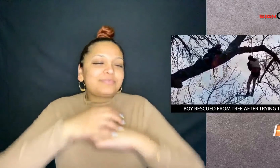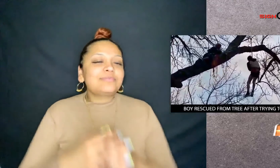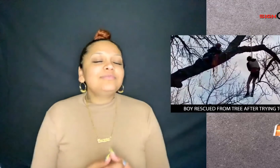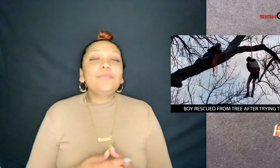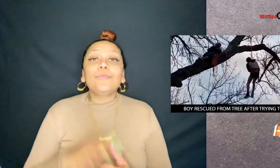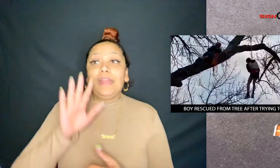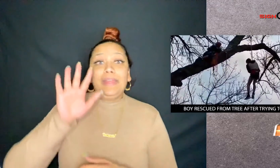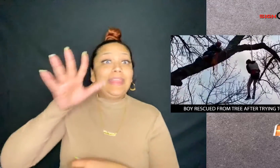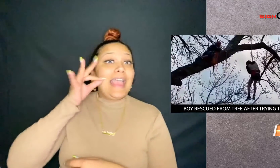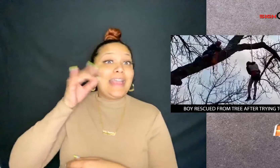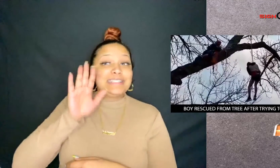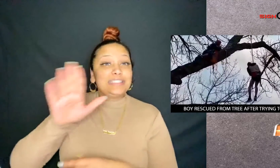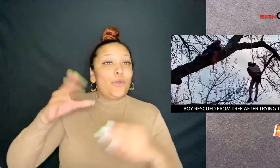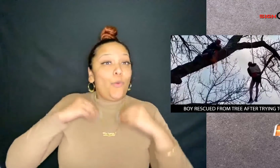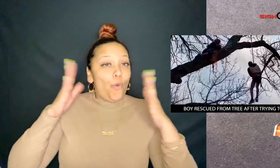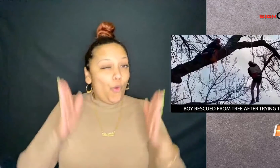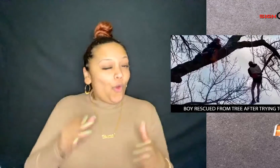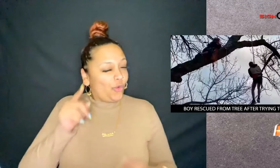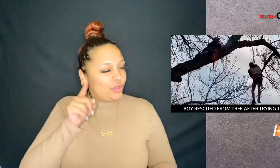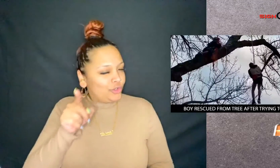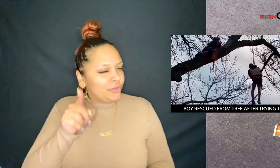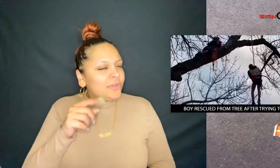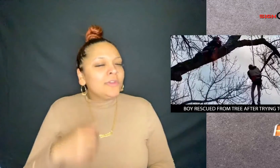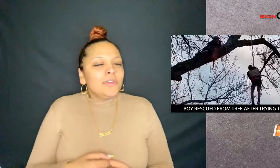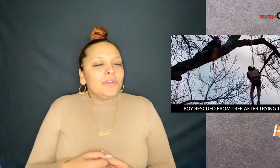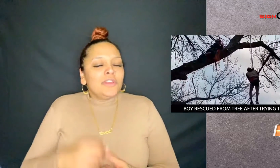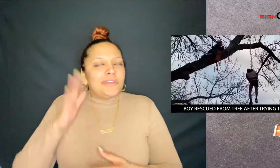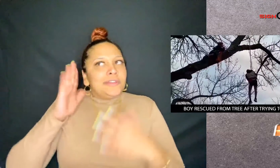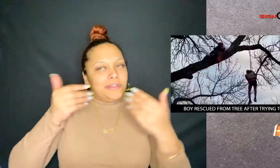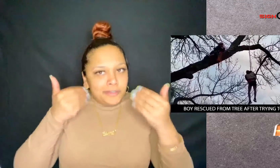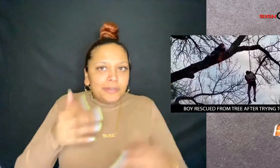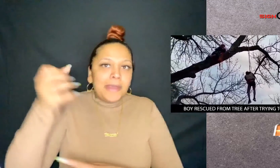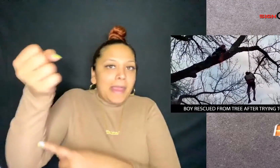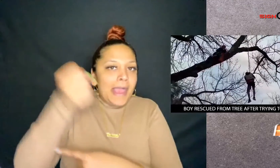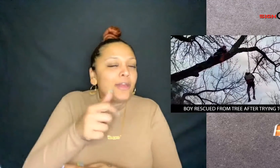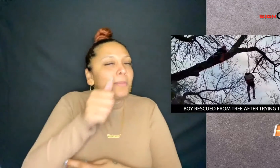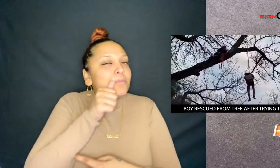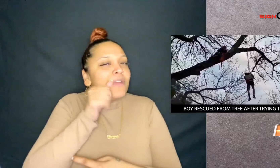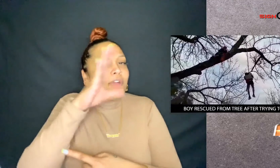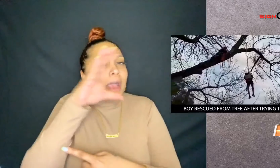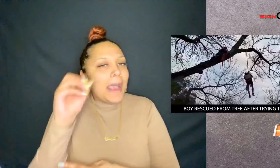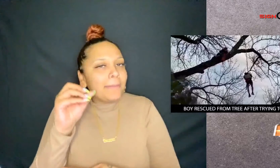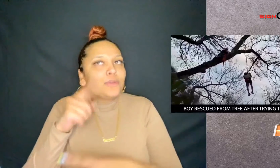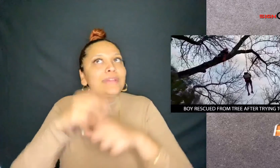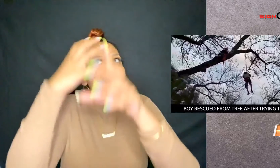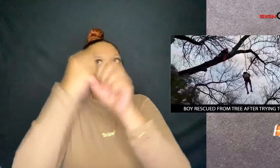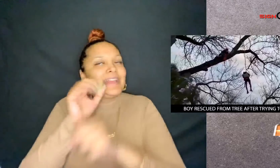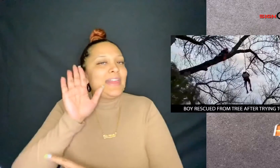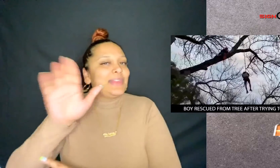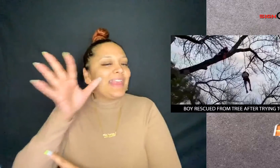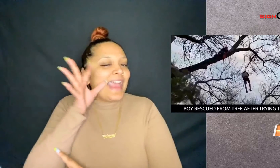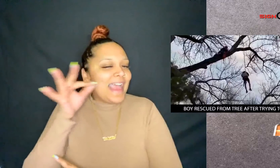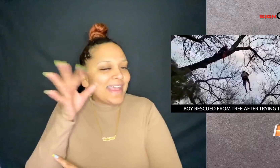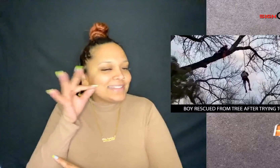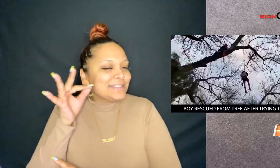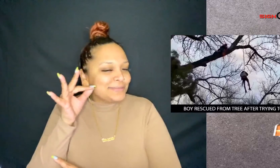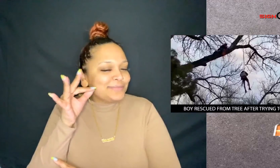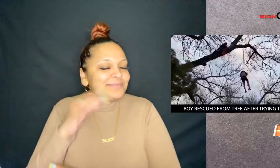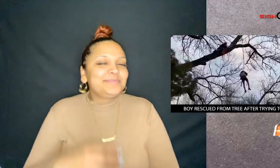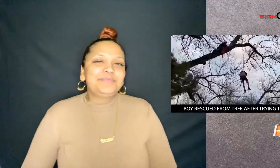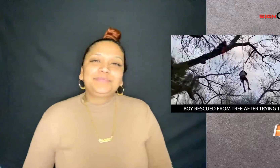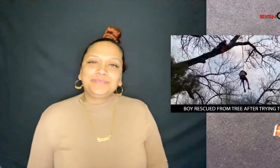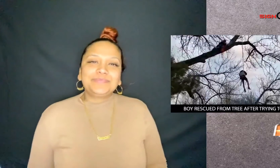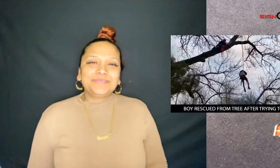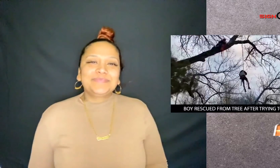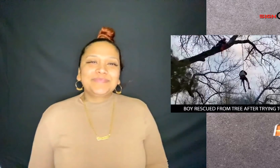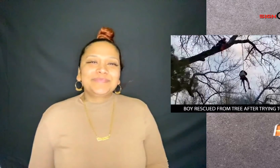that tree the cat's owner eventually had to hire a private company to retrieve the cat